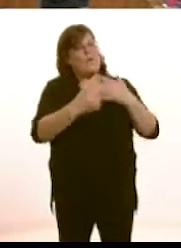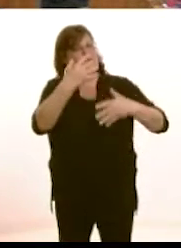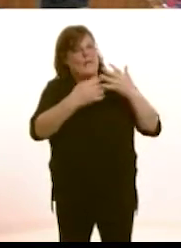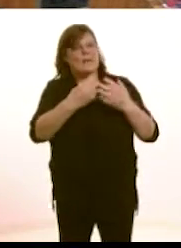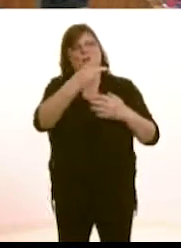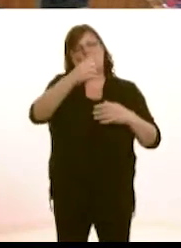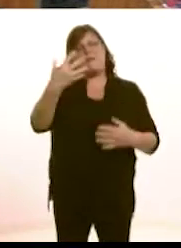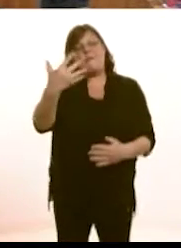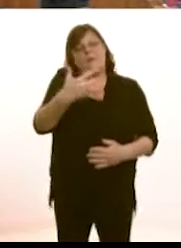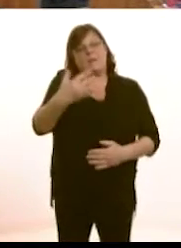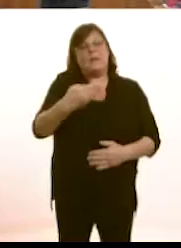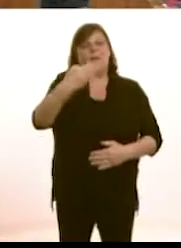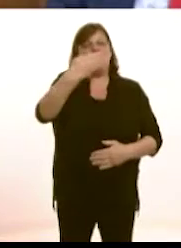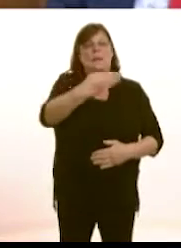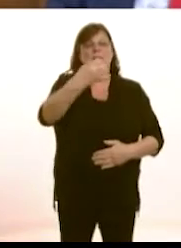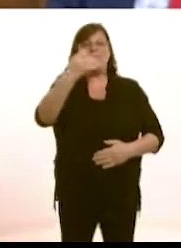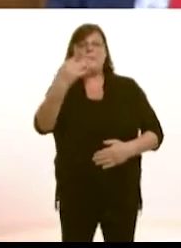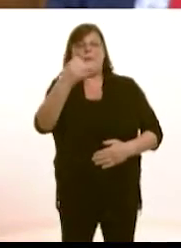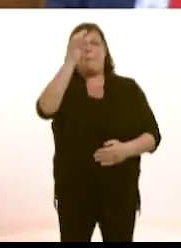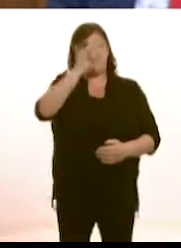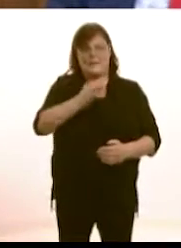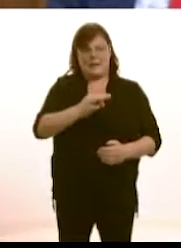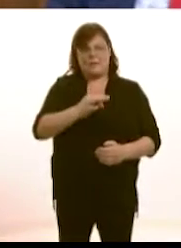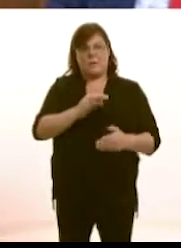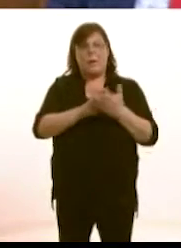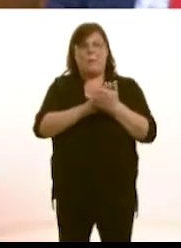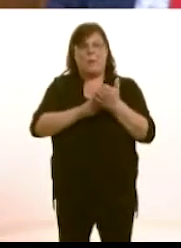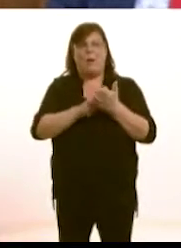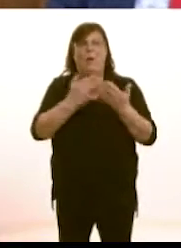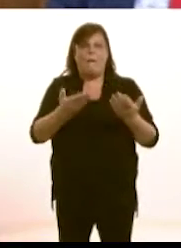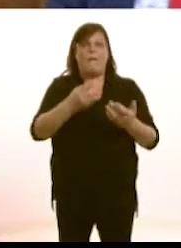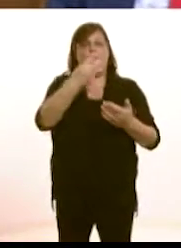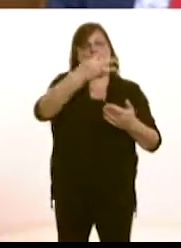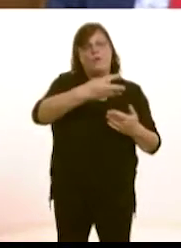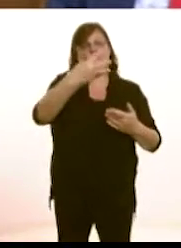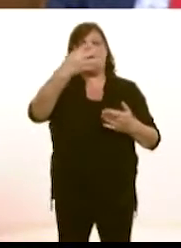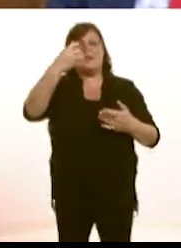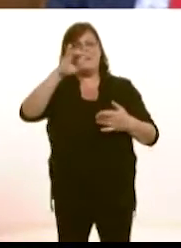In 2015, 97 per centó97 per centóor 440 practices, offered appointments at any time